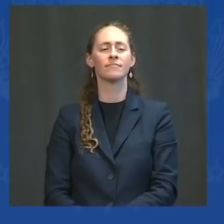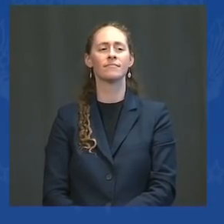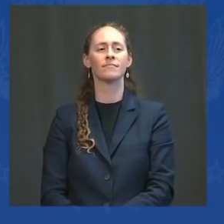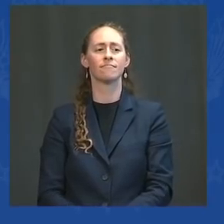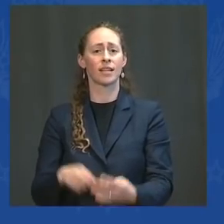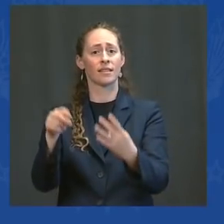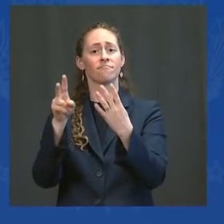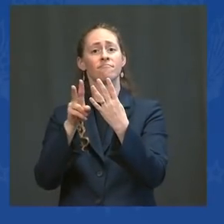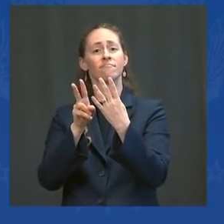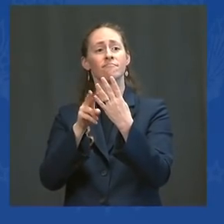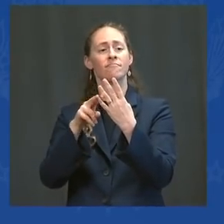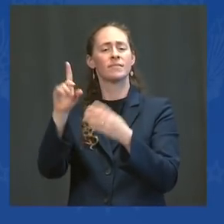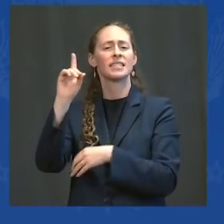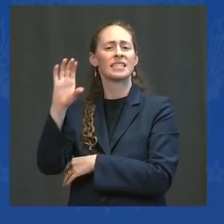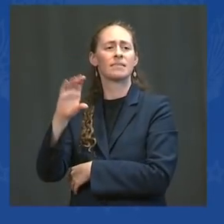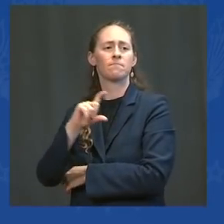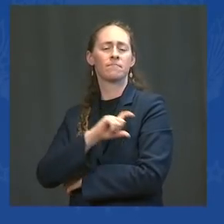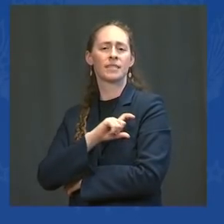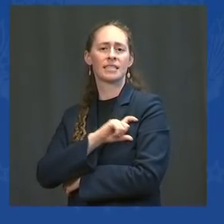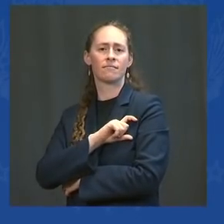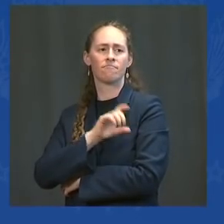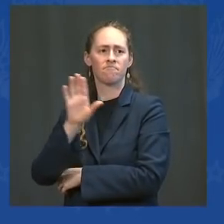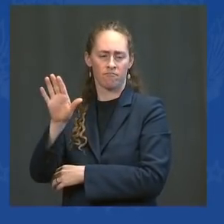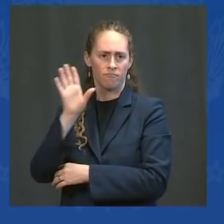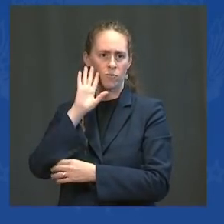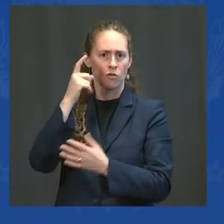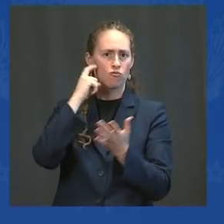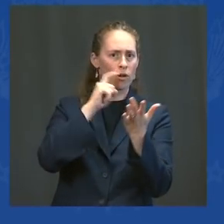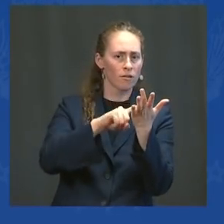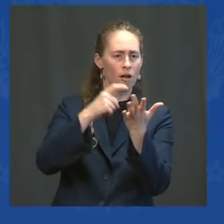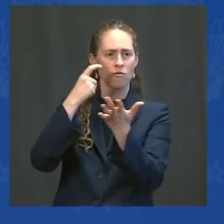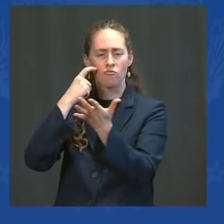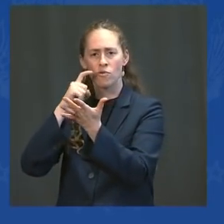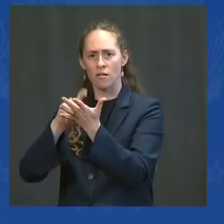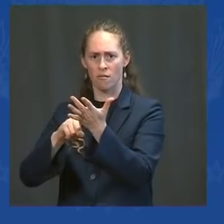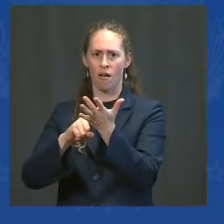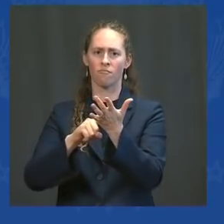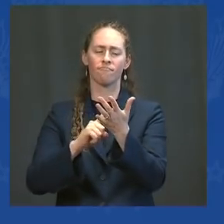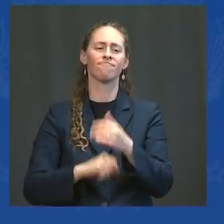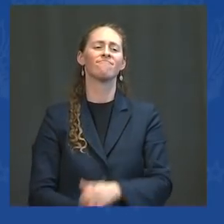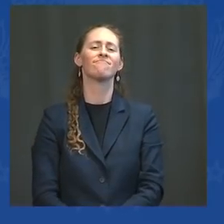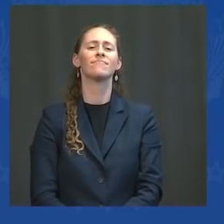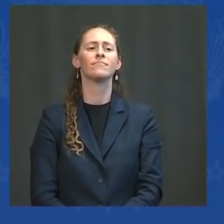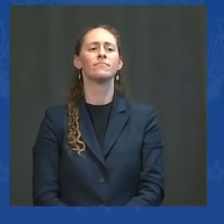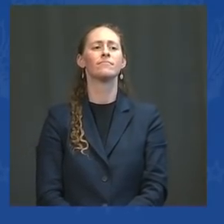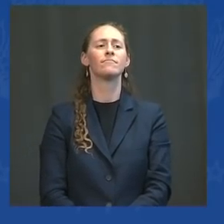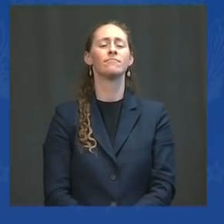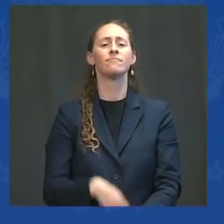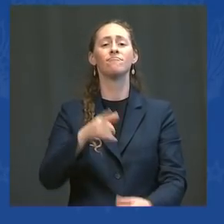seeing those medals, they'll remember the heroism of their colleagues and the importance of their work.